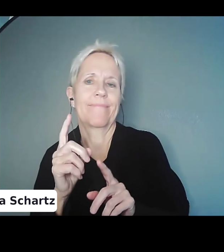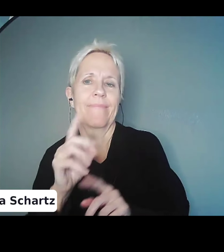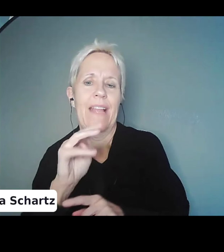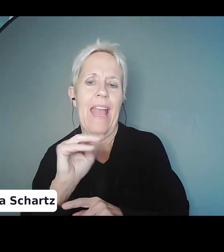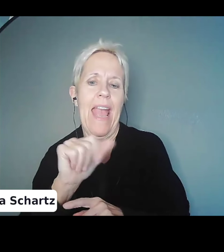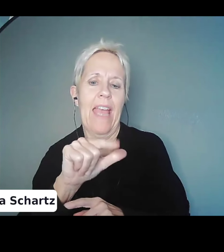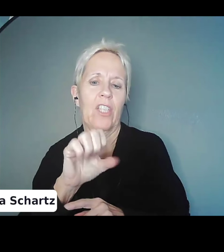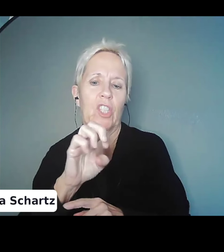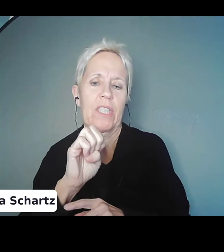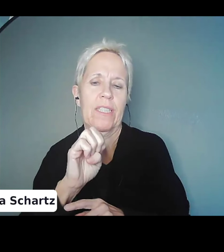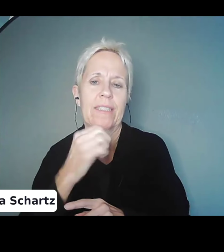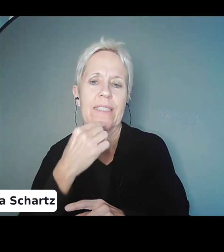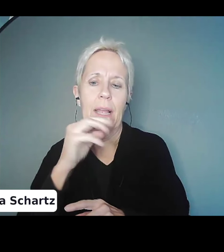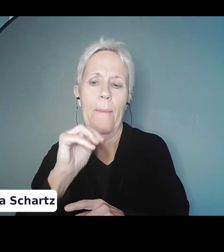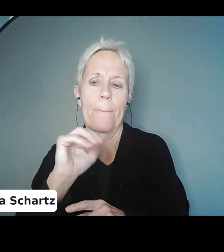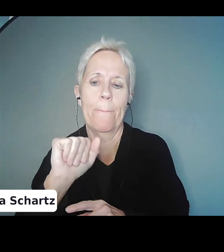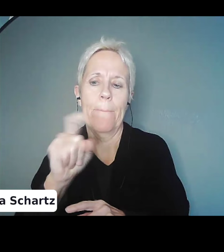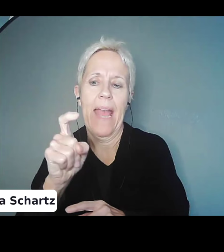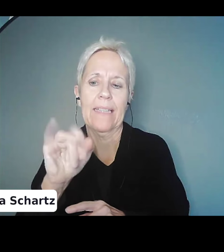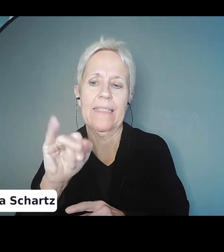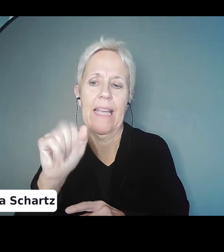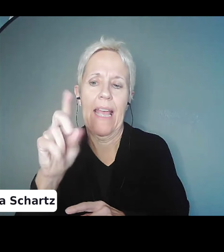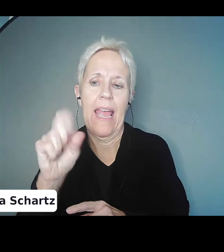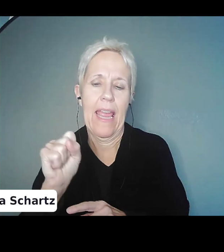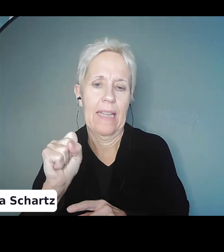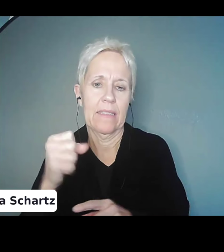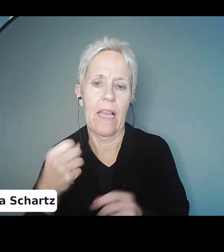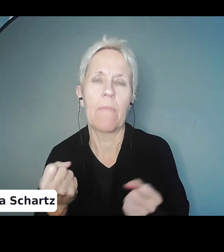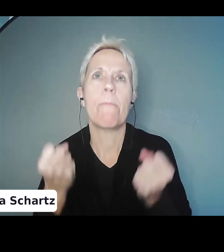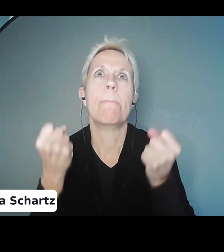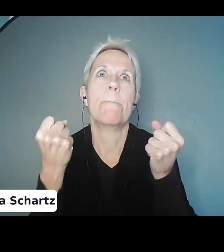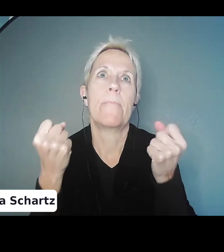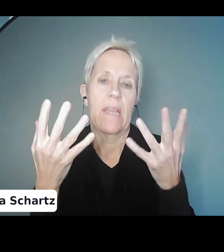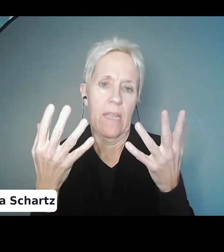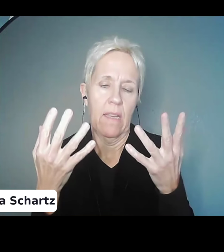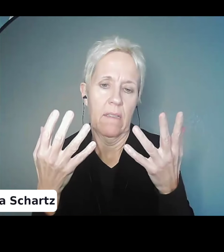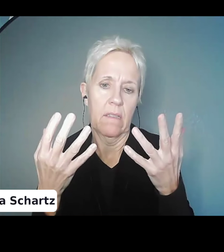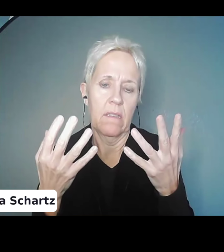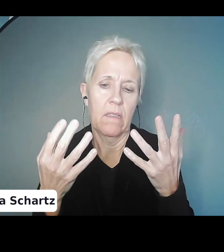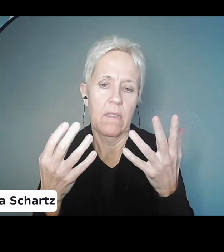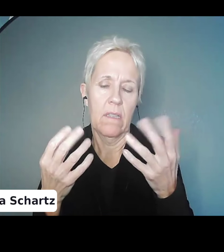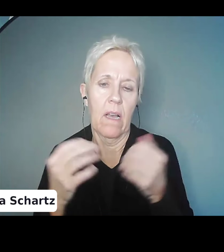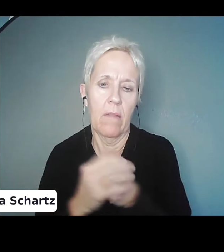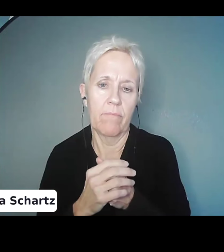Do you get them online Maxi aid's and Amazon cares.